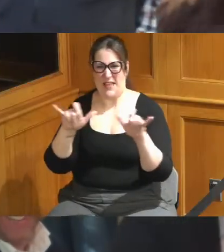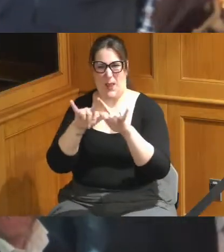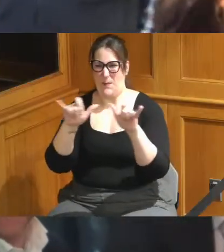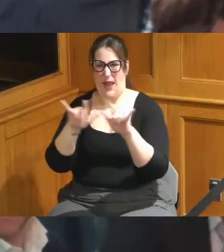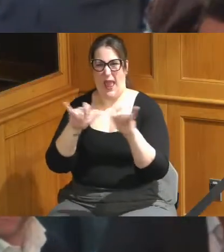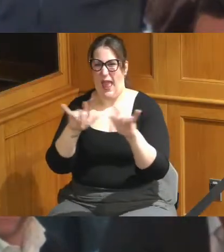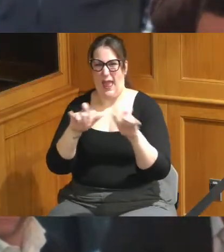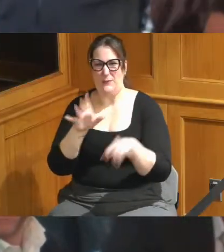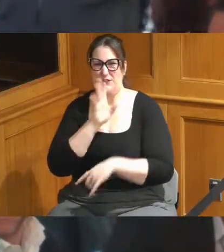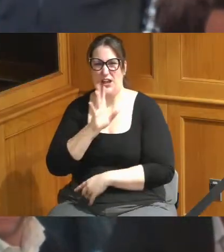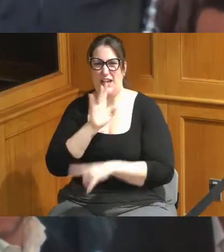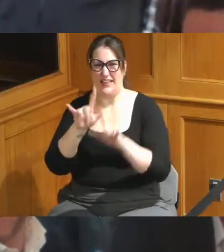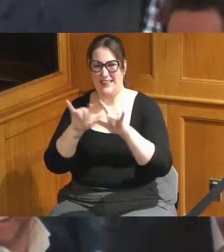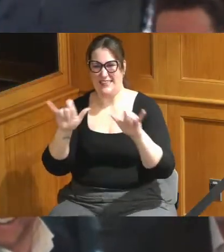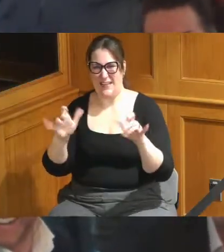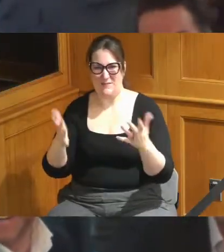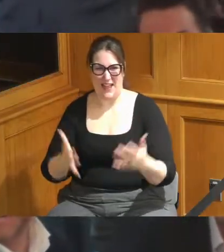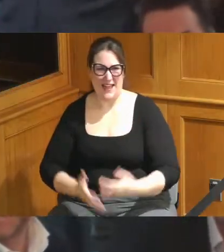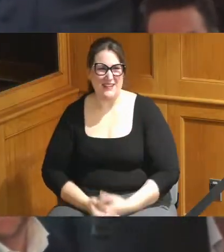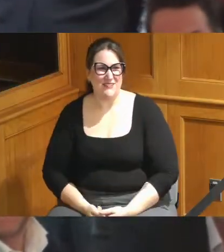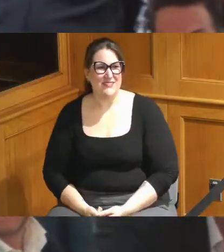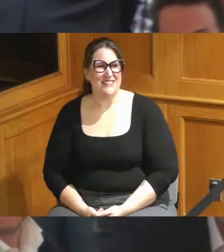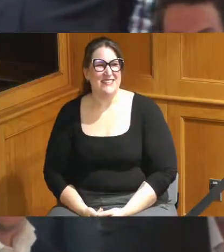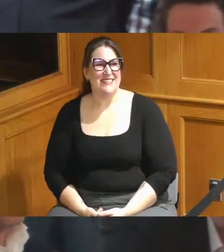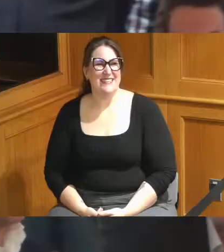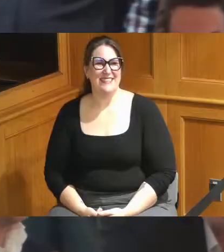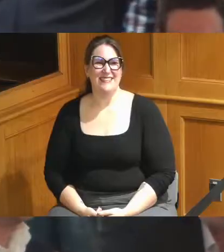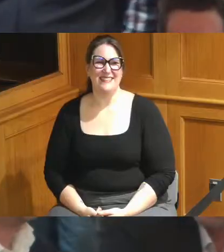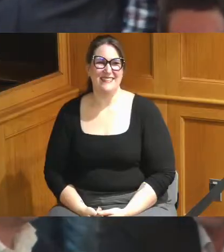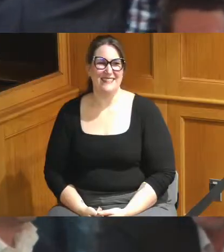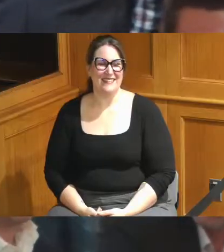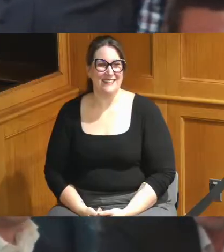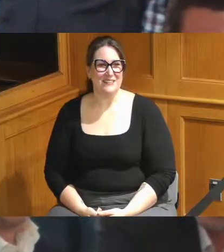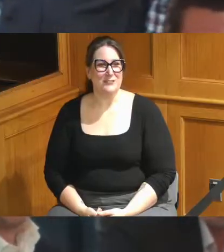Yeah. There we go. There we go. Teamwork. That's right. all that